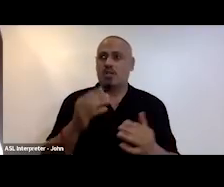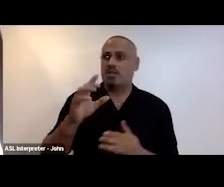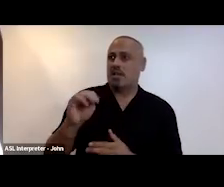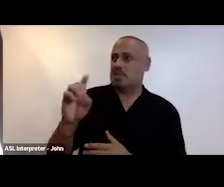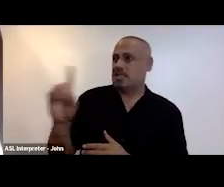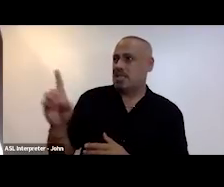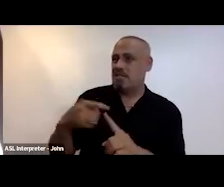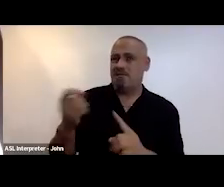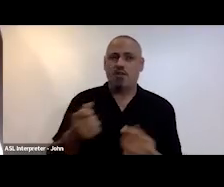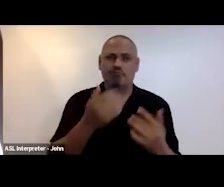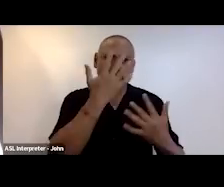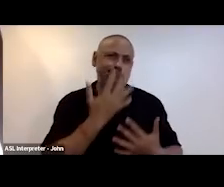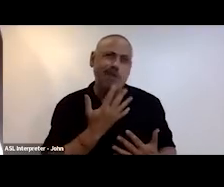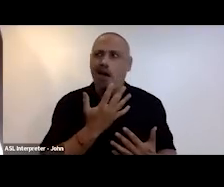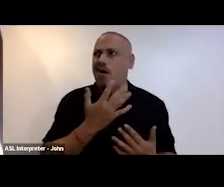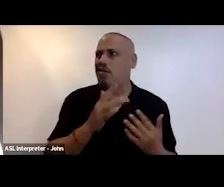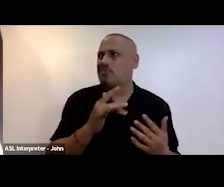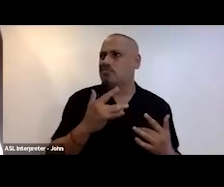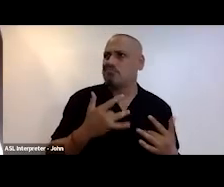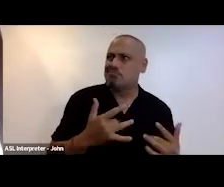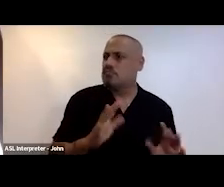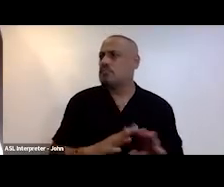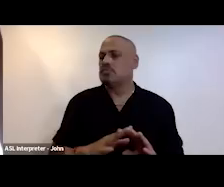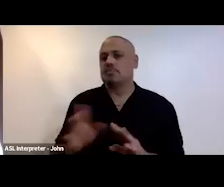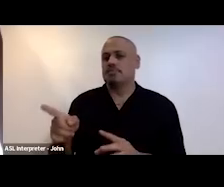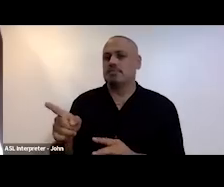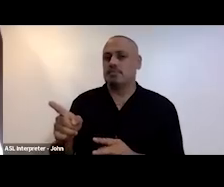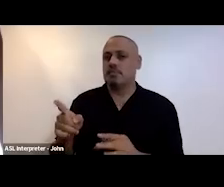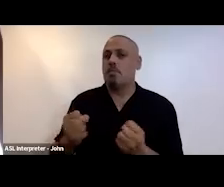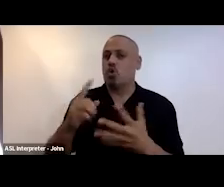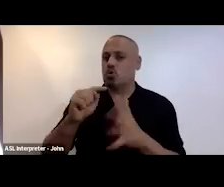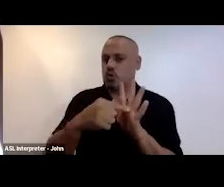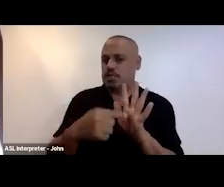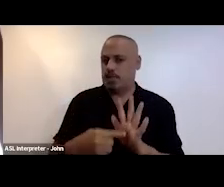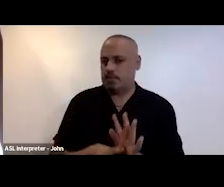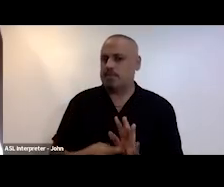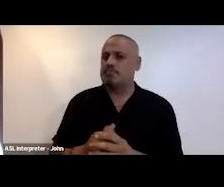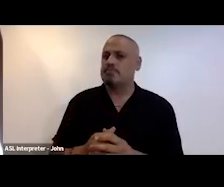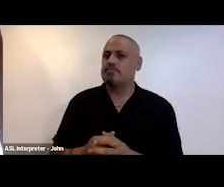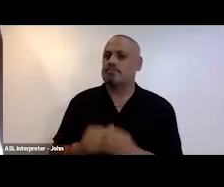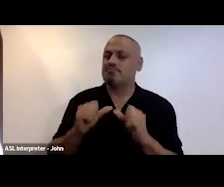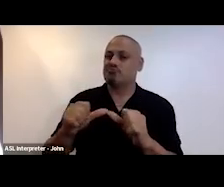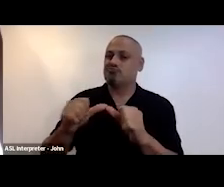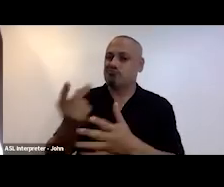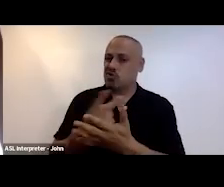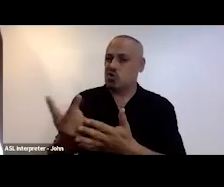from the blues or just feeling down in the dumps is that there are multiple symptoms and it lasts for two weeks or more.